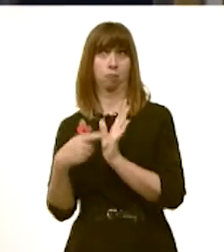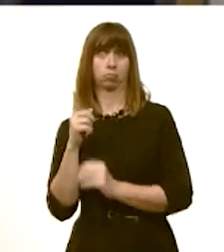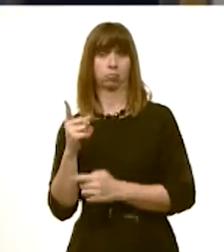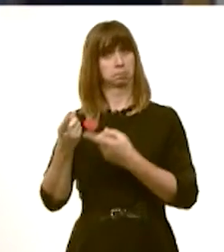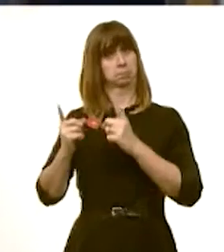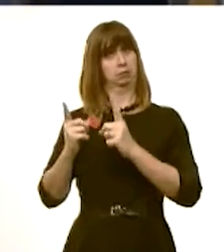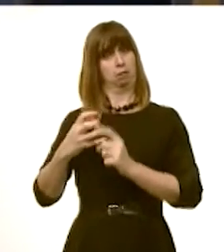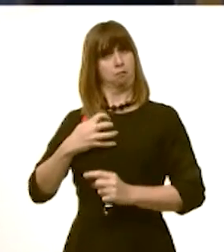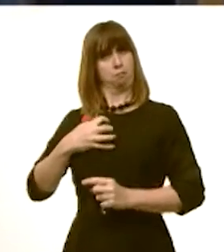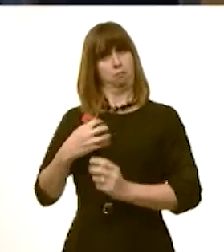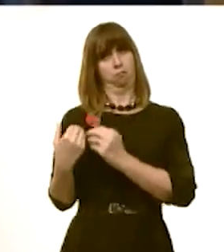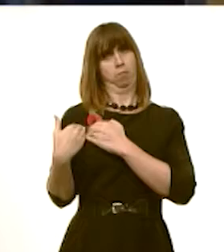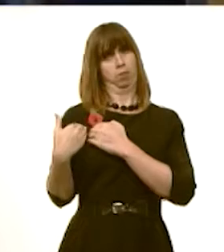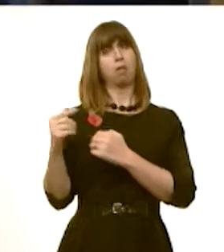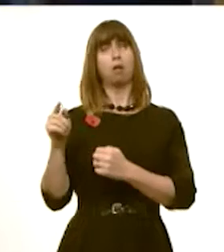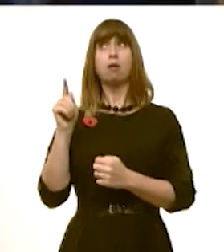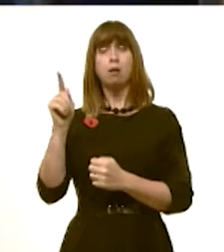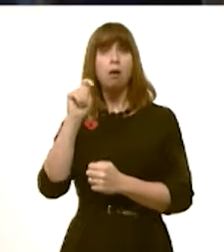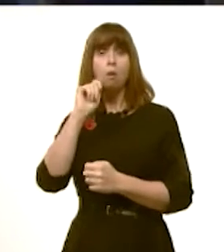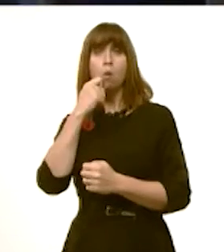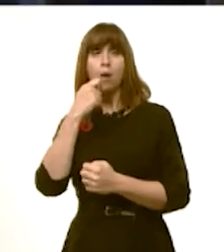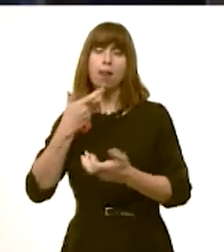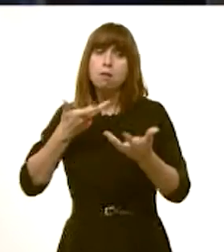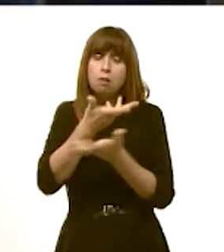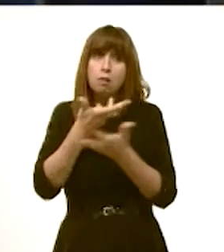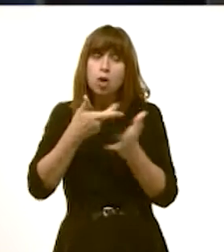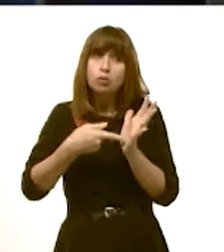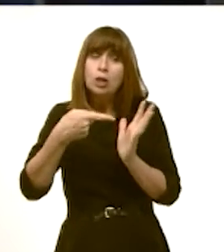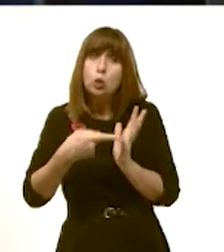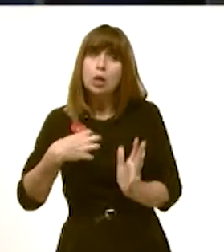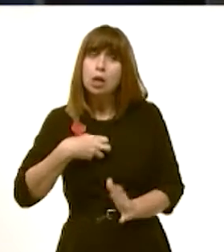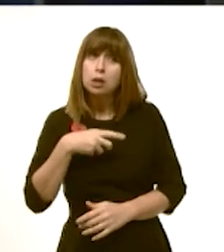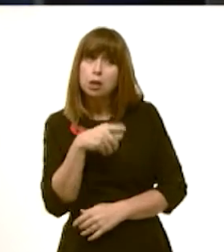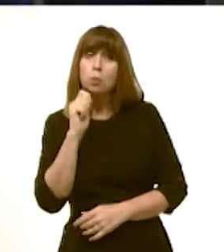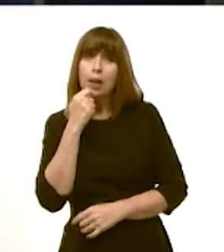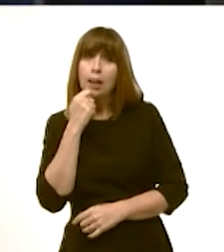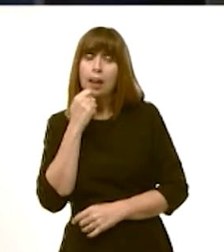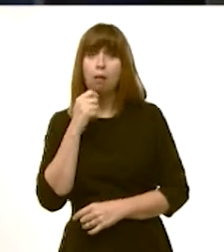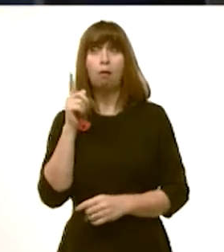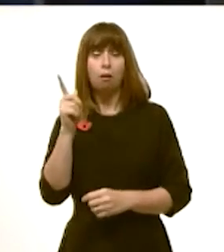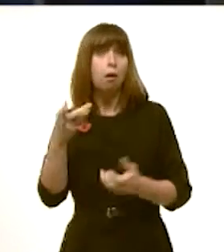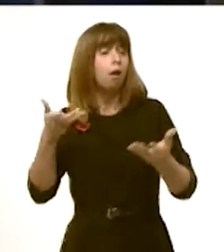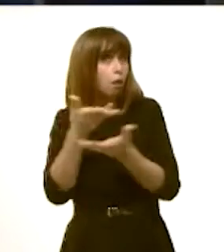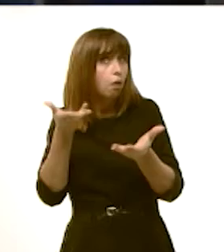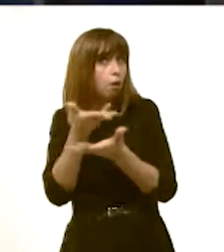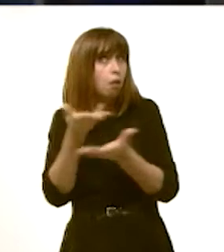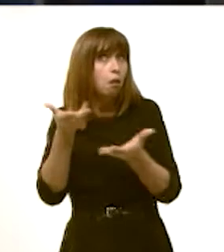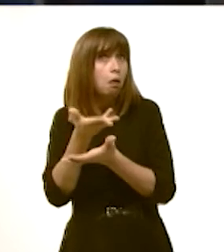with responsibility in this area, would be talking to trade unions. So, I wonder, in the nature of having that constructive discussion, what you have talked